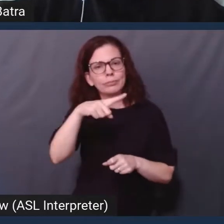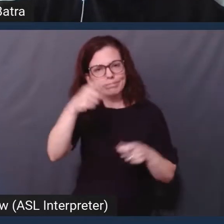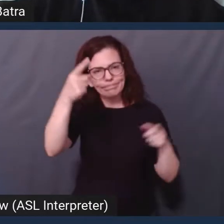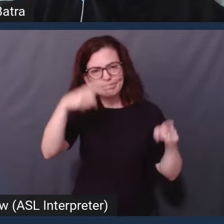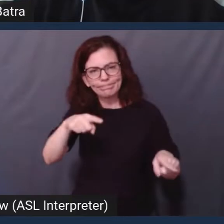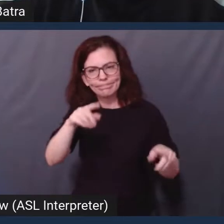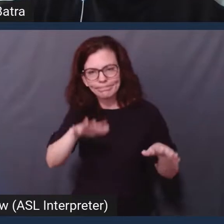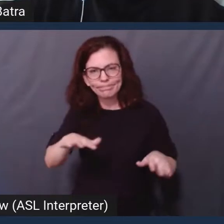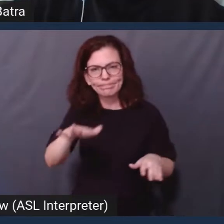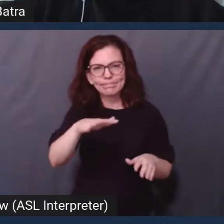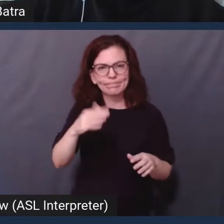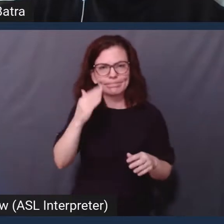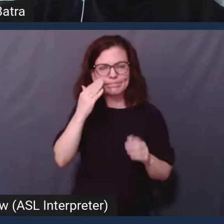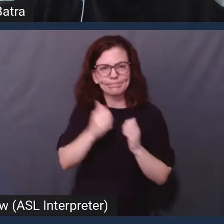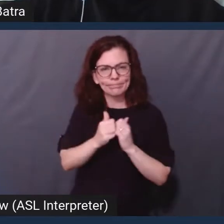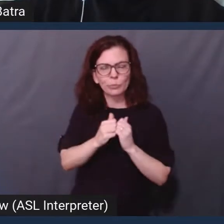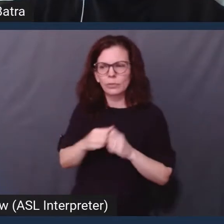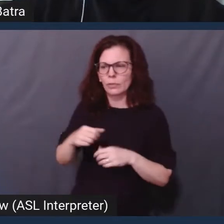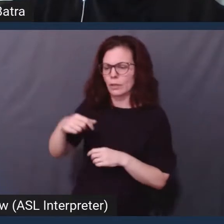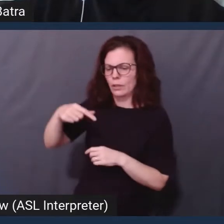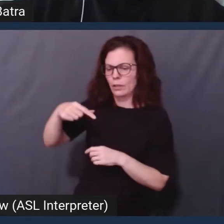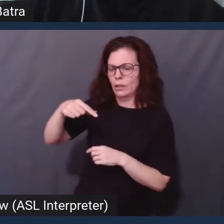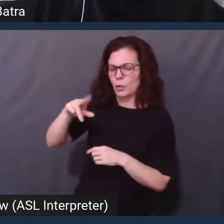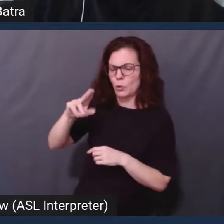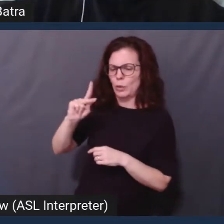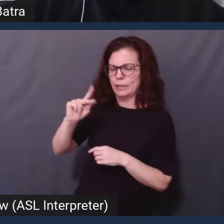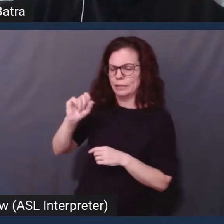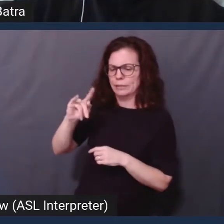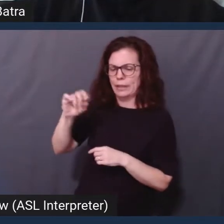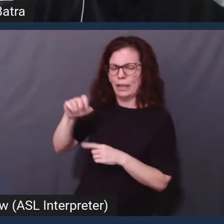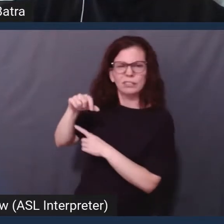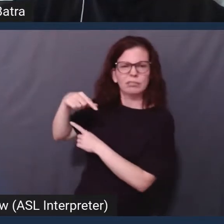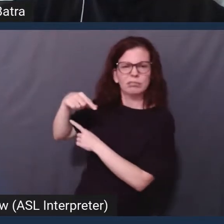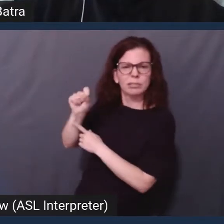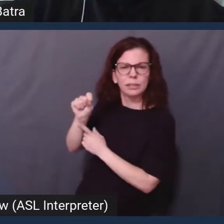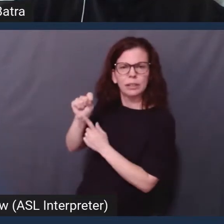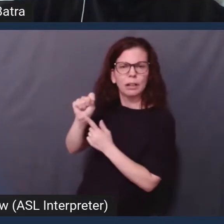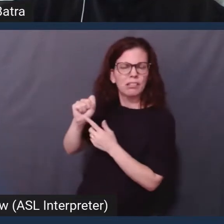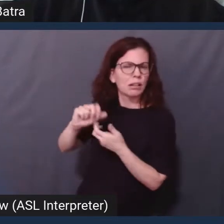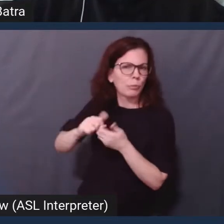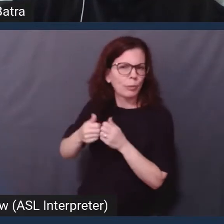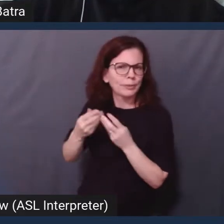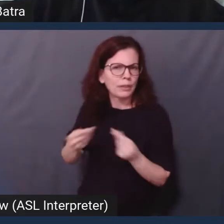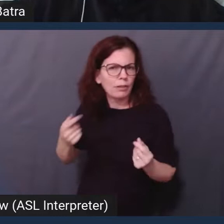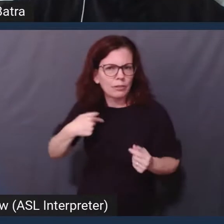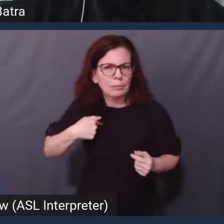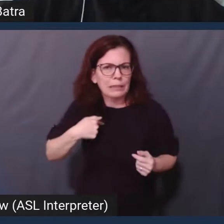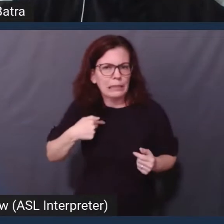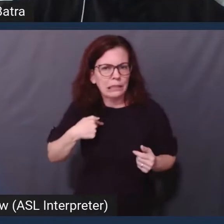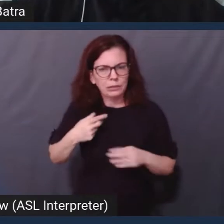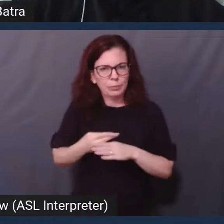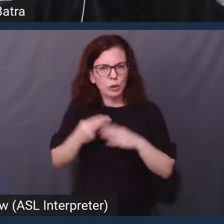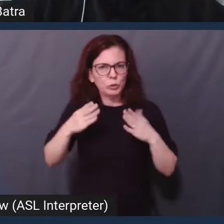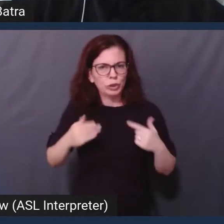know what is QuickSight, what is the problem that it solves for me as a user of QuickSight?